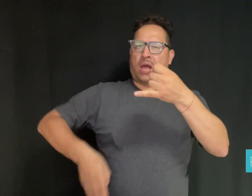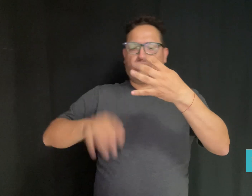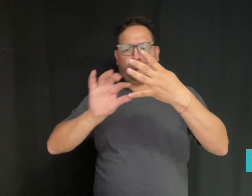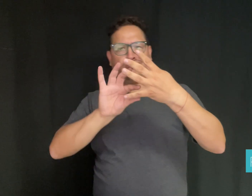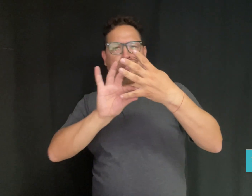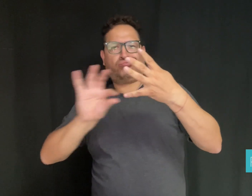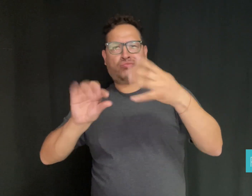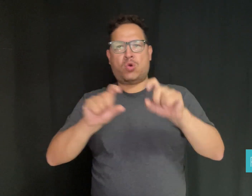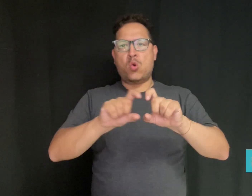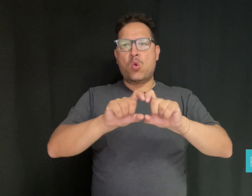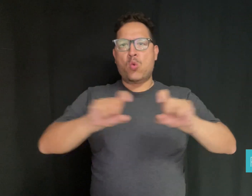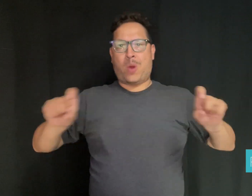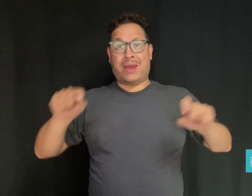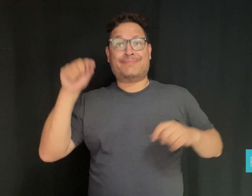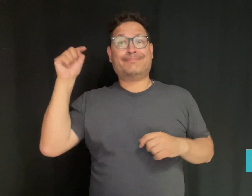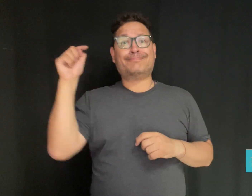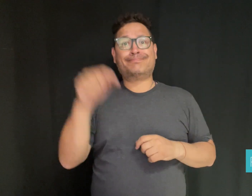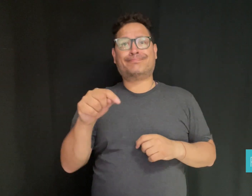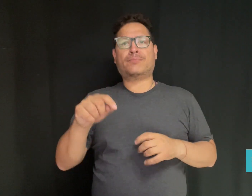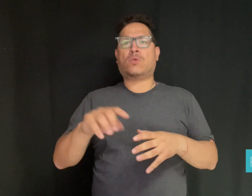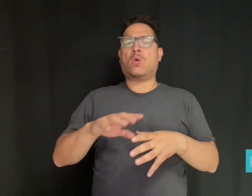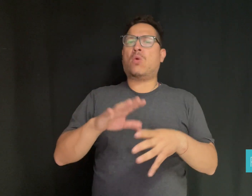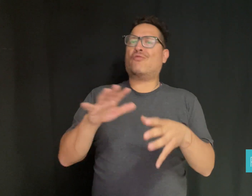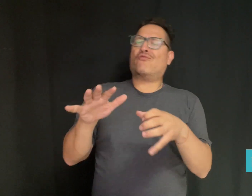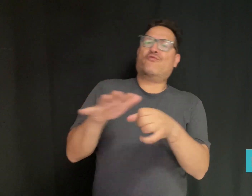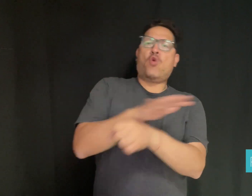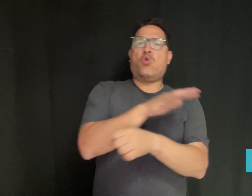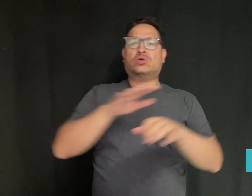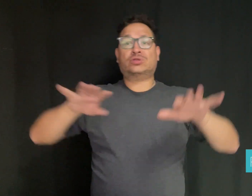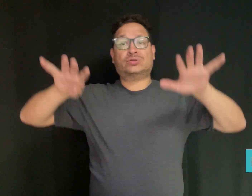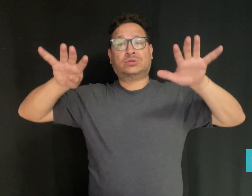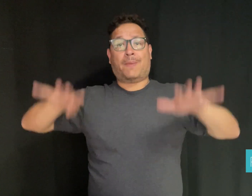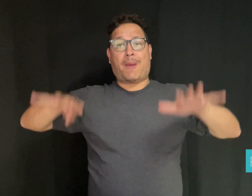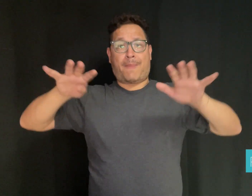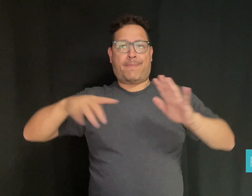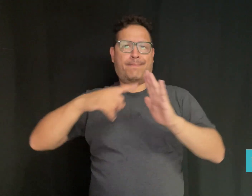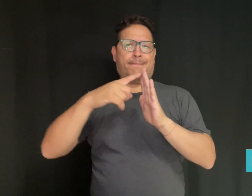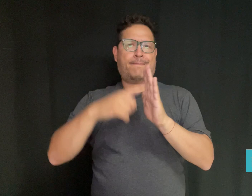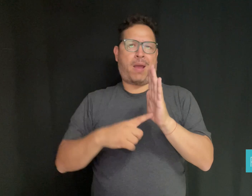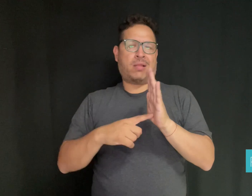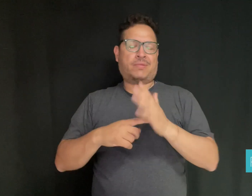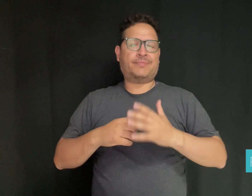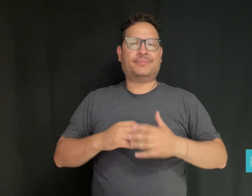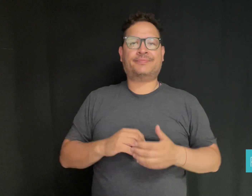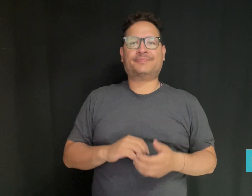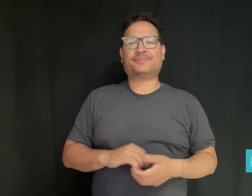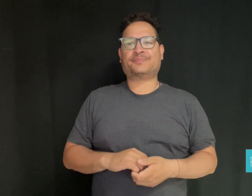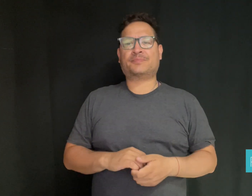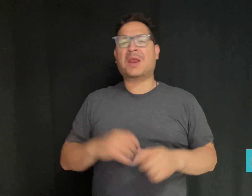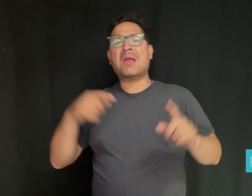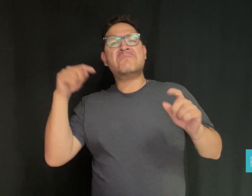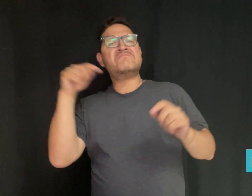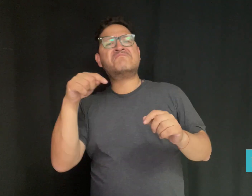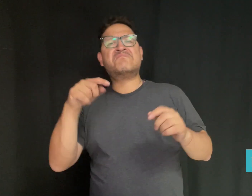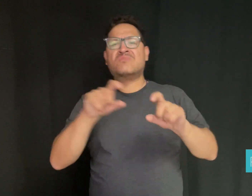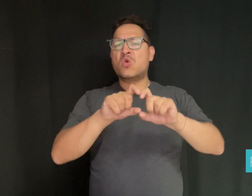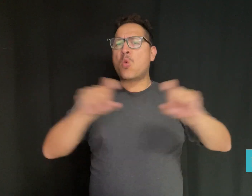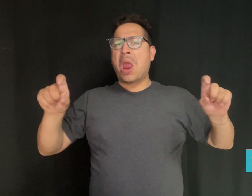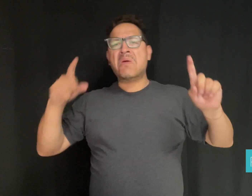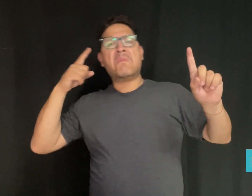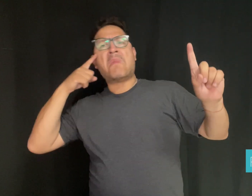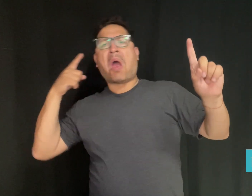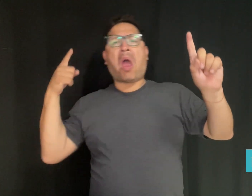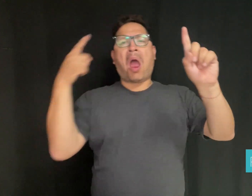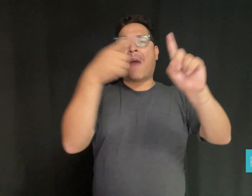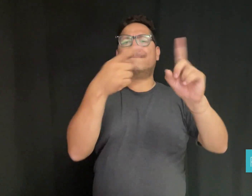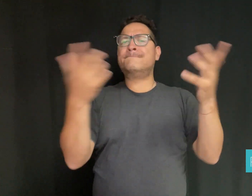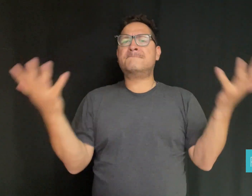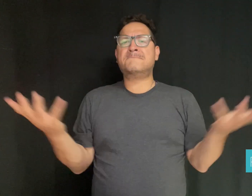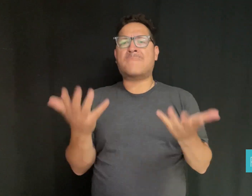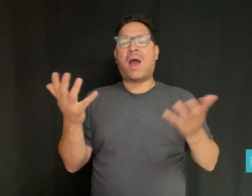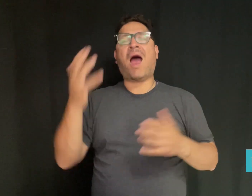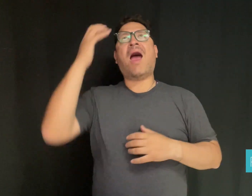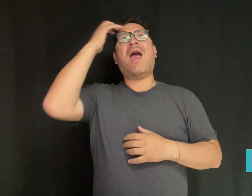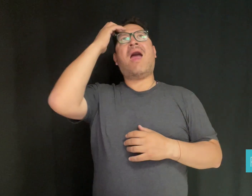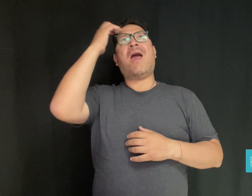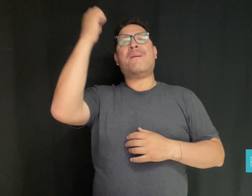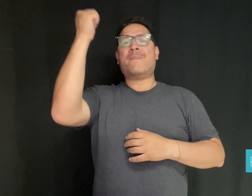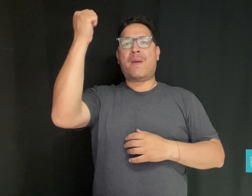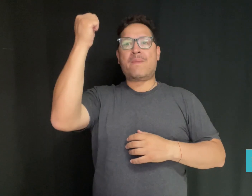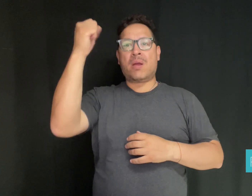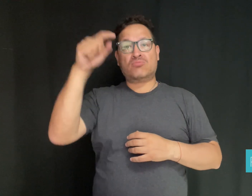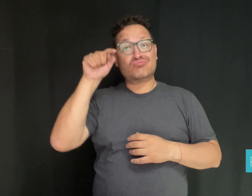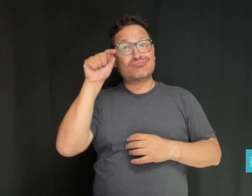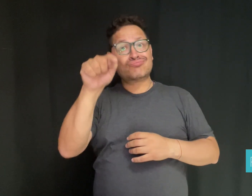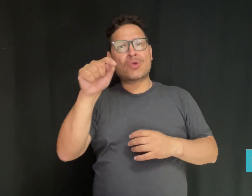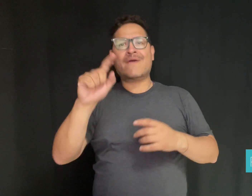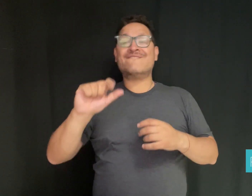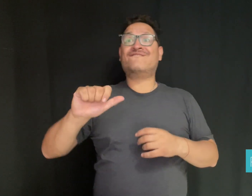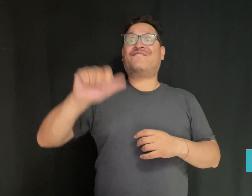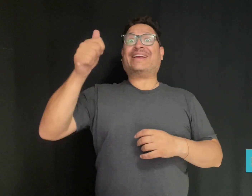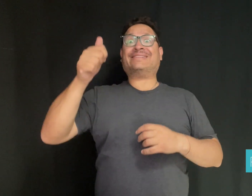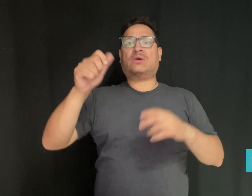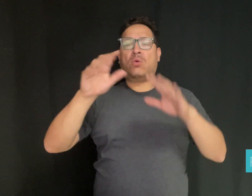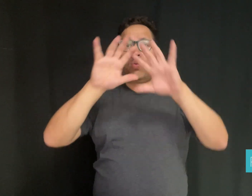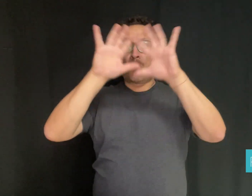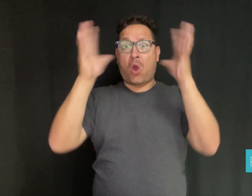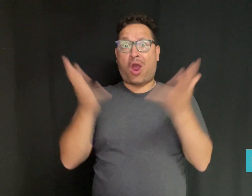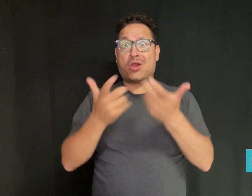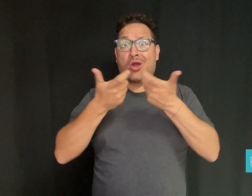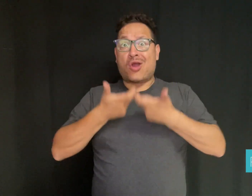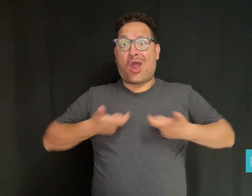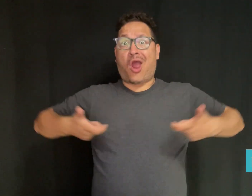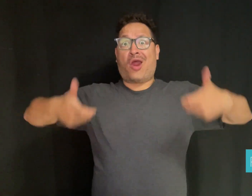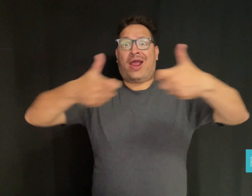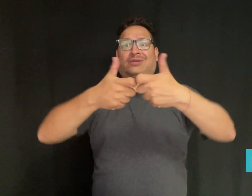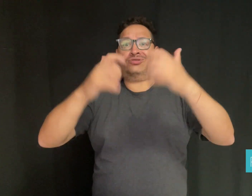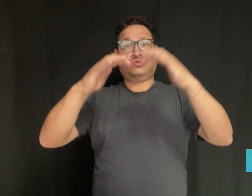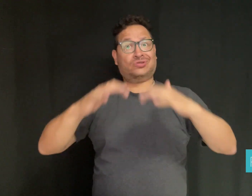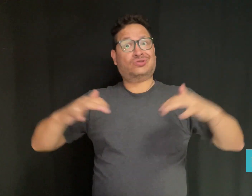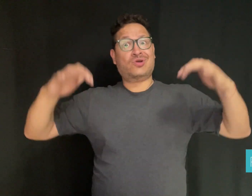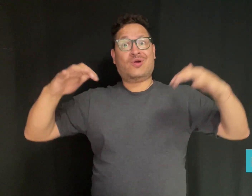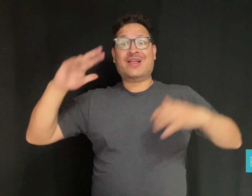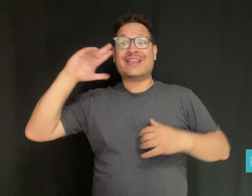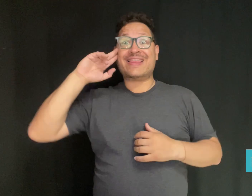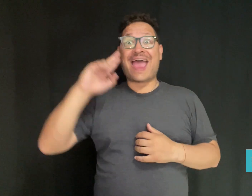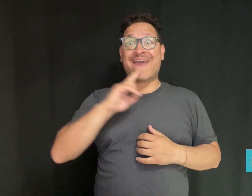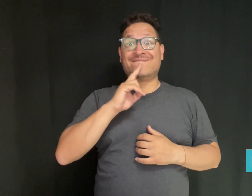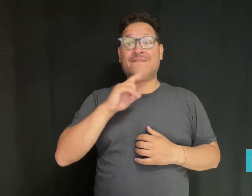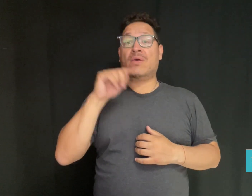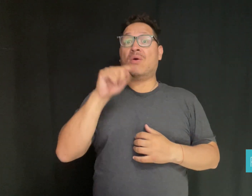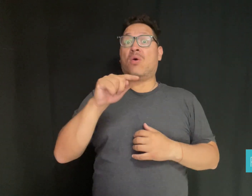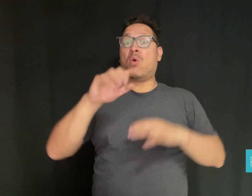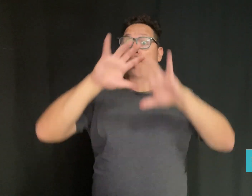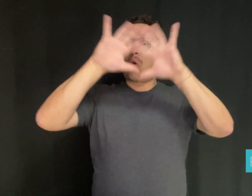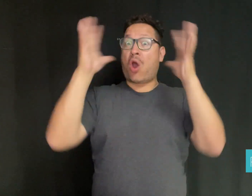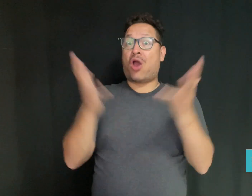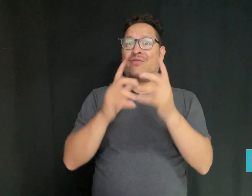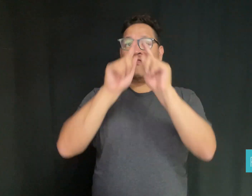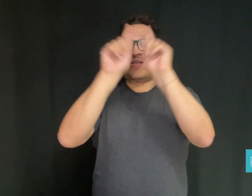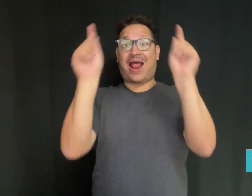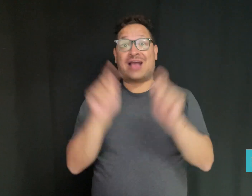as well as students and teachers from the institution.